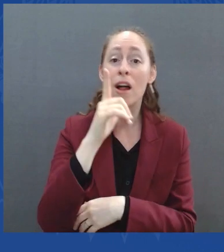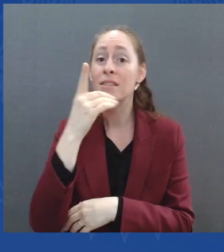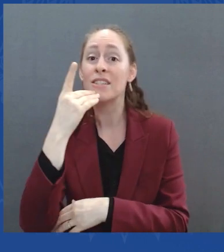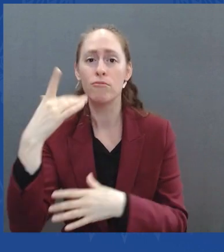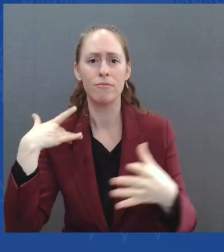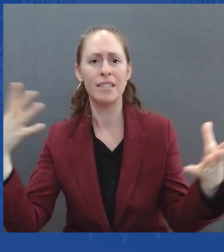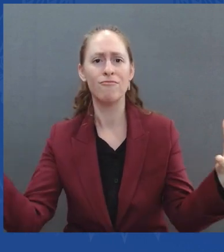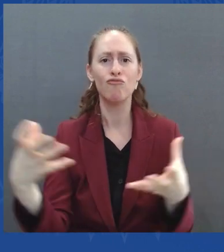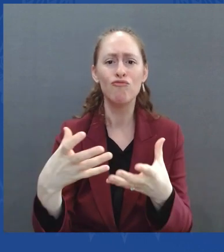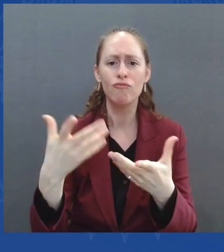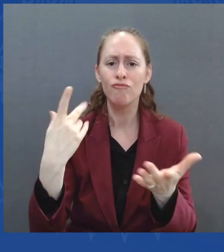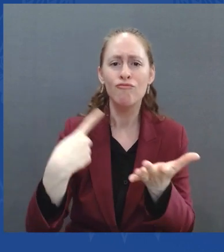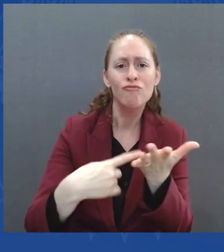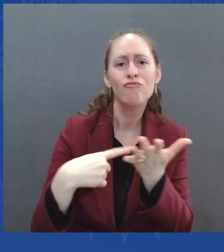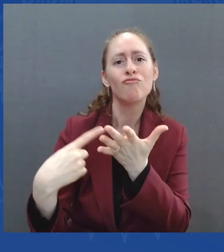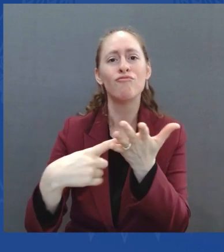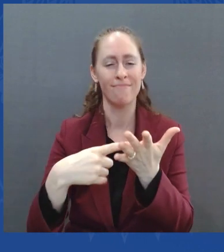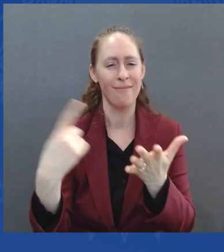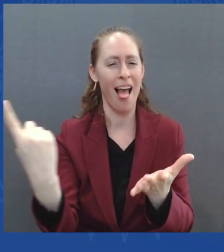I think foreign policy is easier.